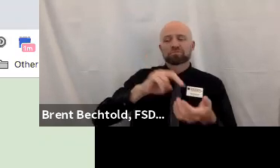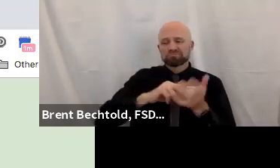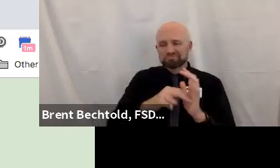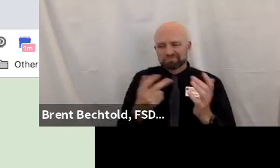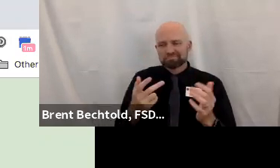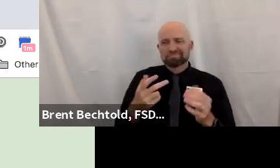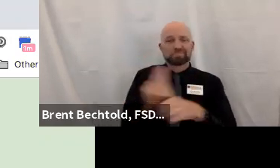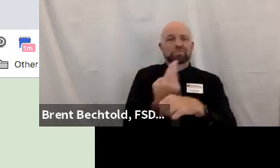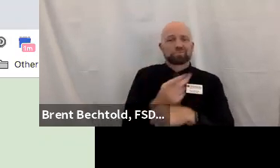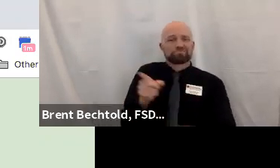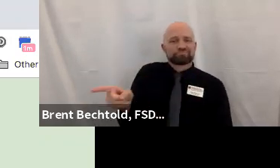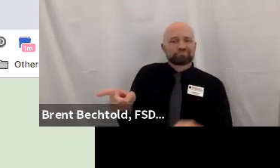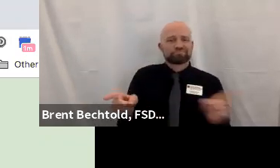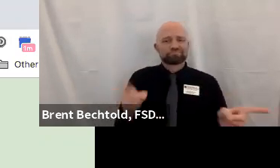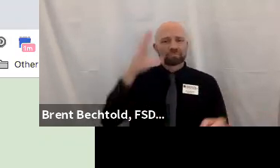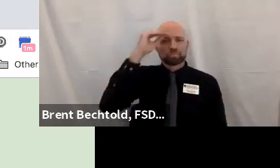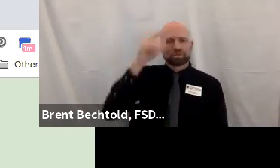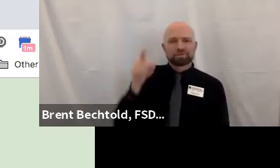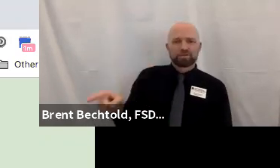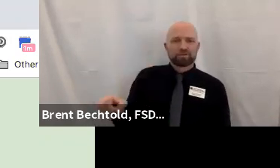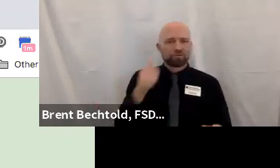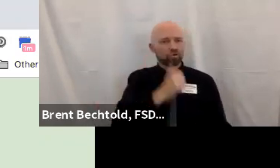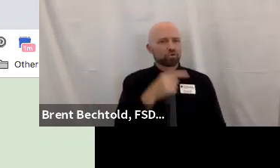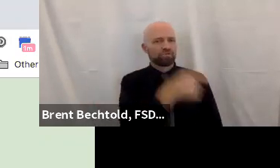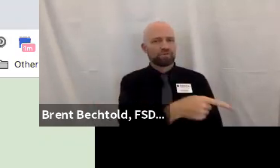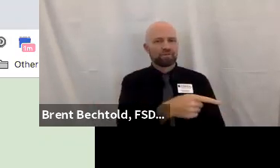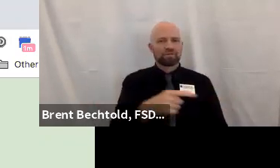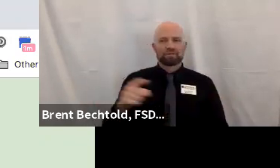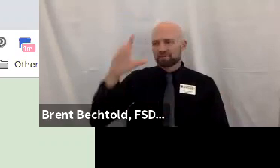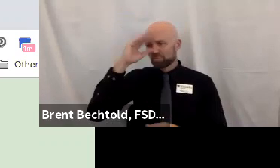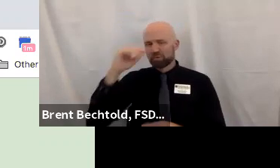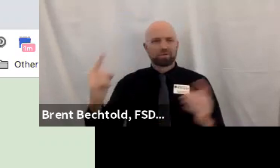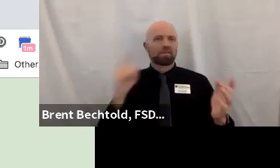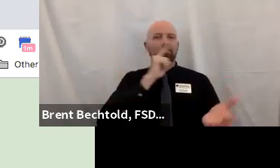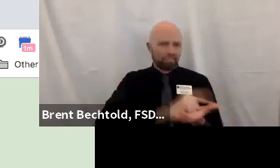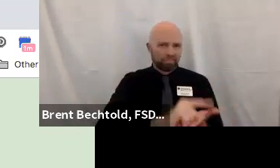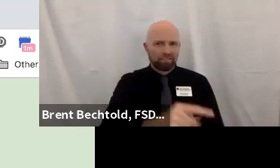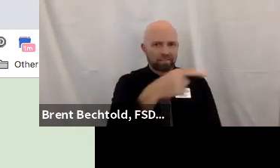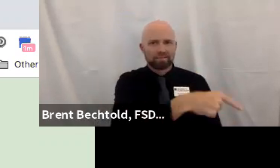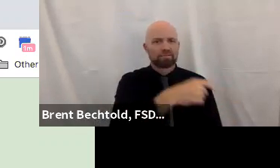Pronominalization: using pronouns showing where the pronouns would be